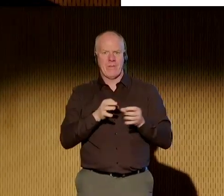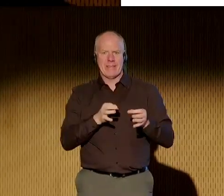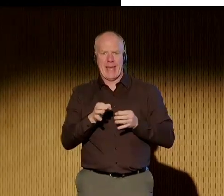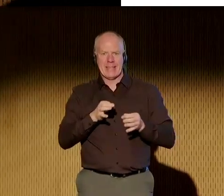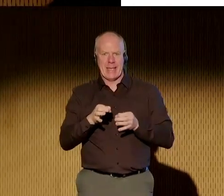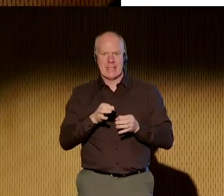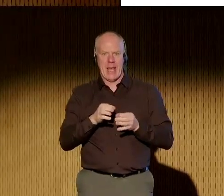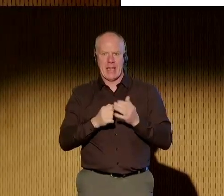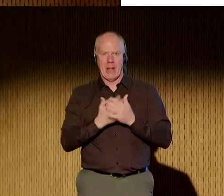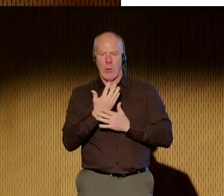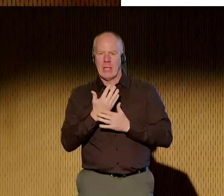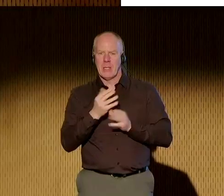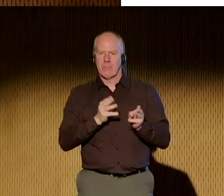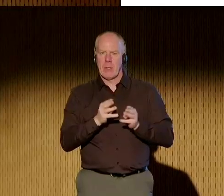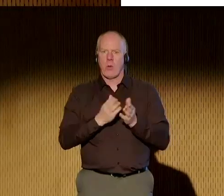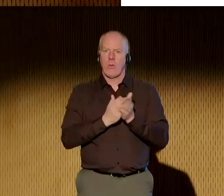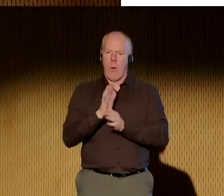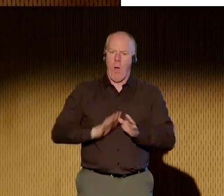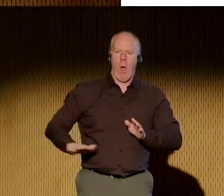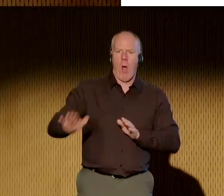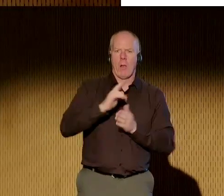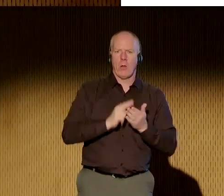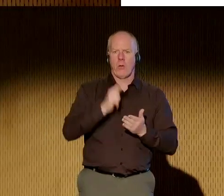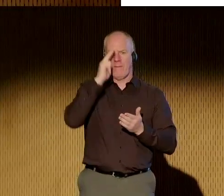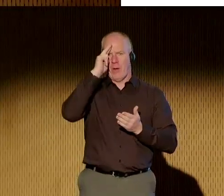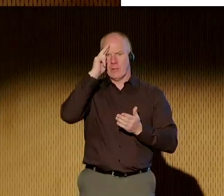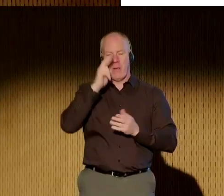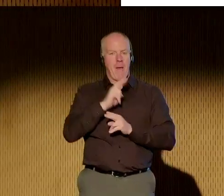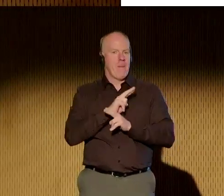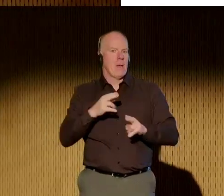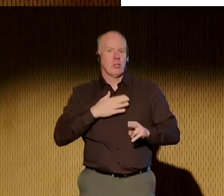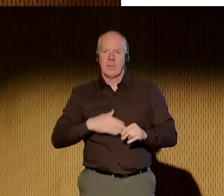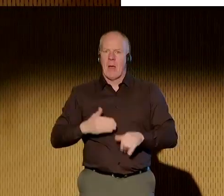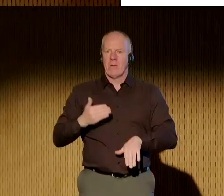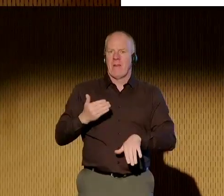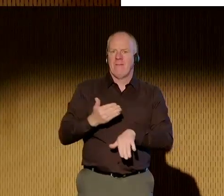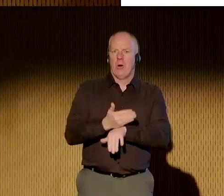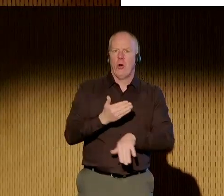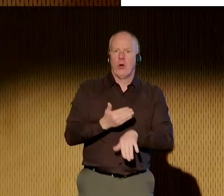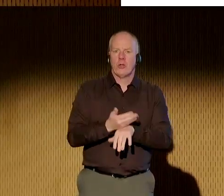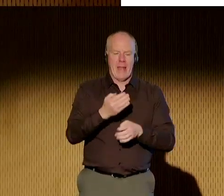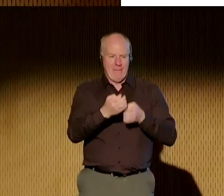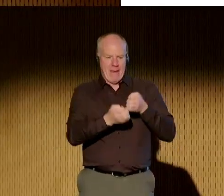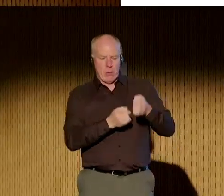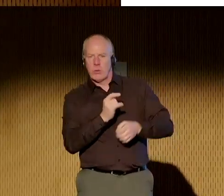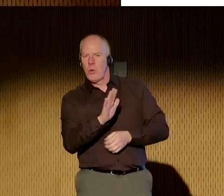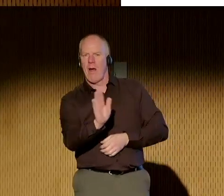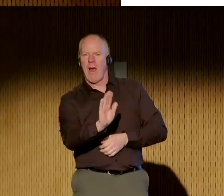practices across our university. So rather than functioning as an evaluation tool, it's more like